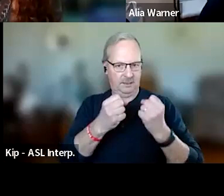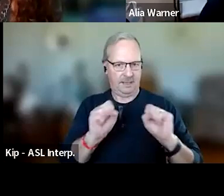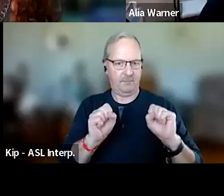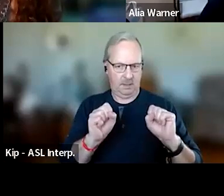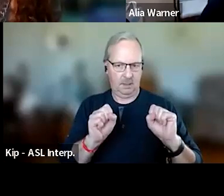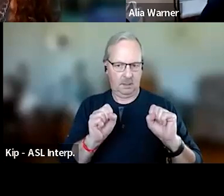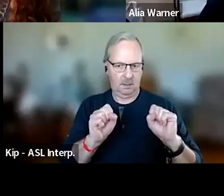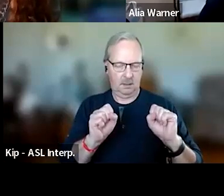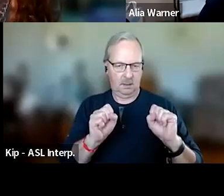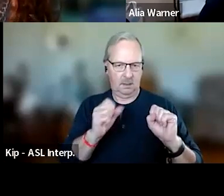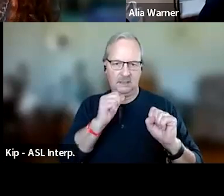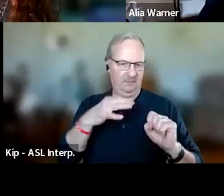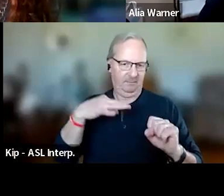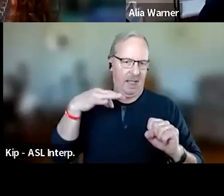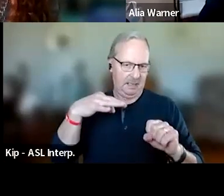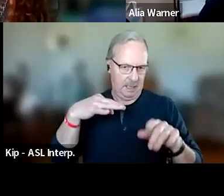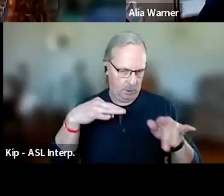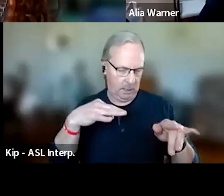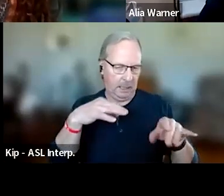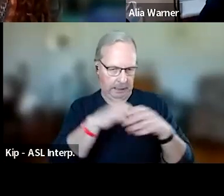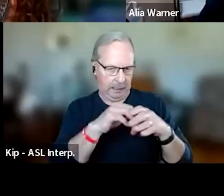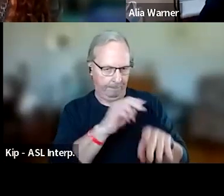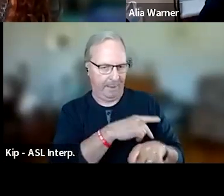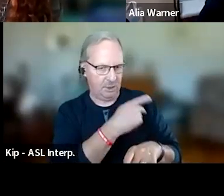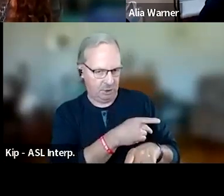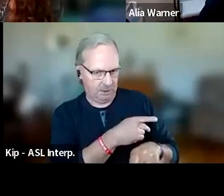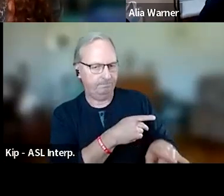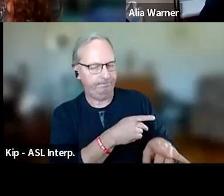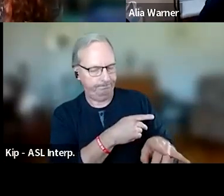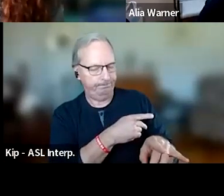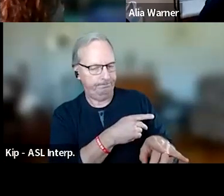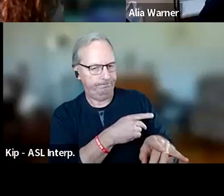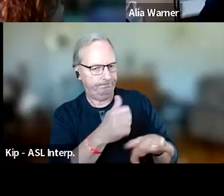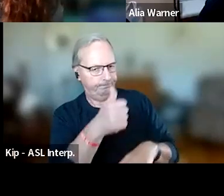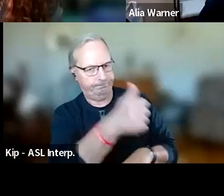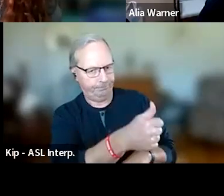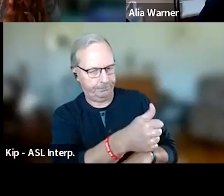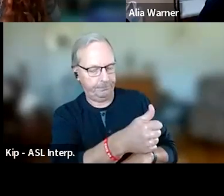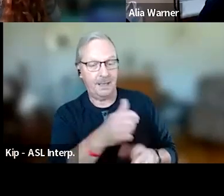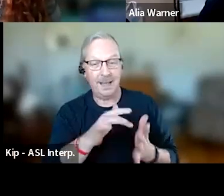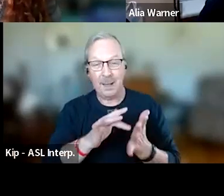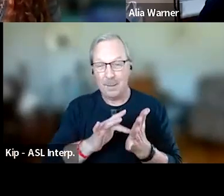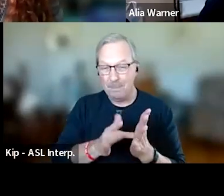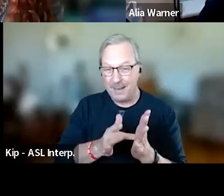involuntary inpatient would have to come into play. As far as the medications, that's a really touchy one.